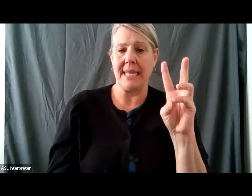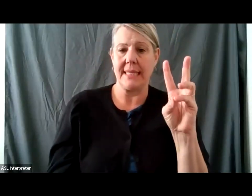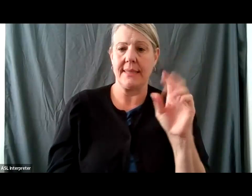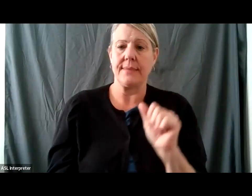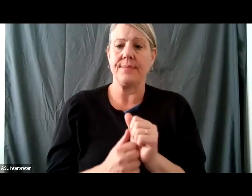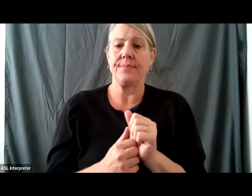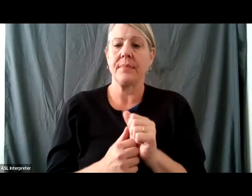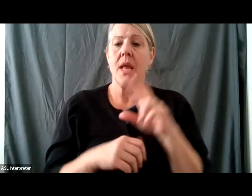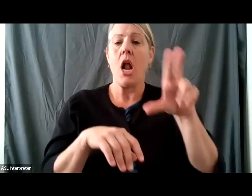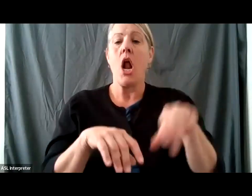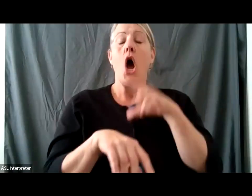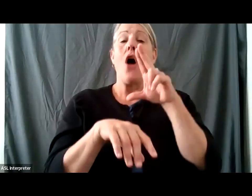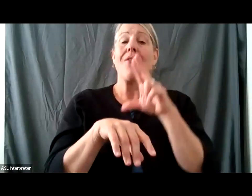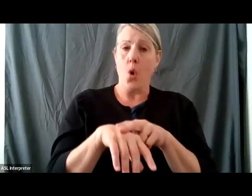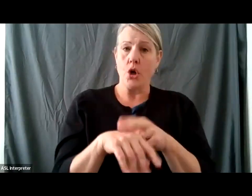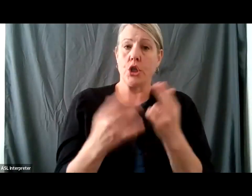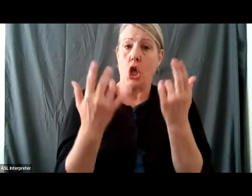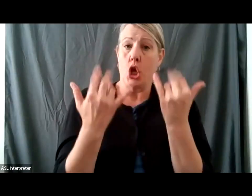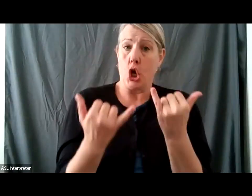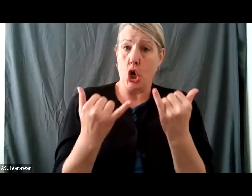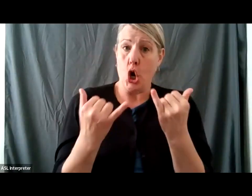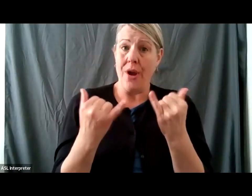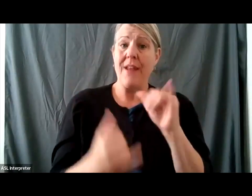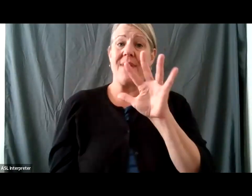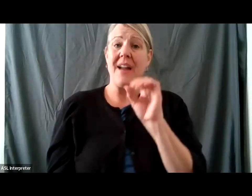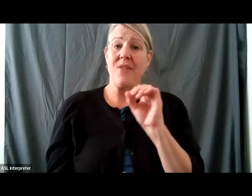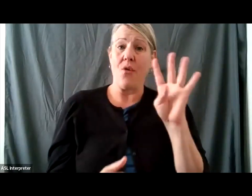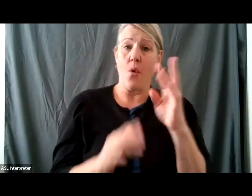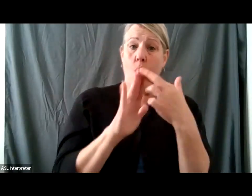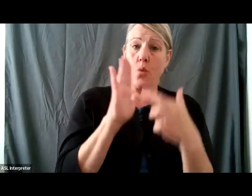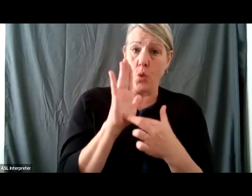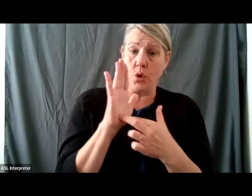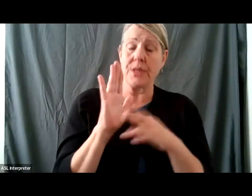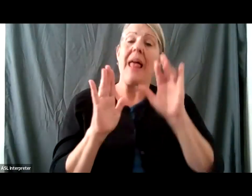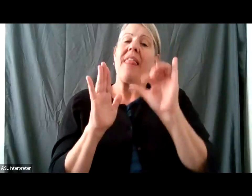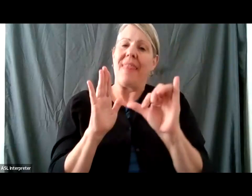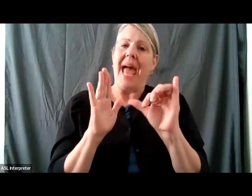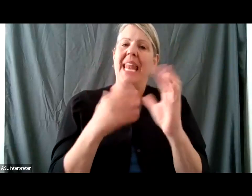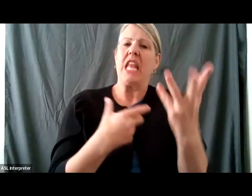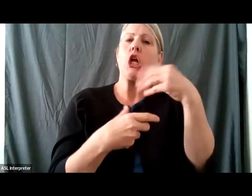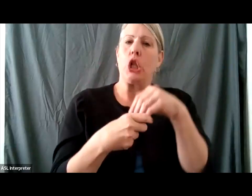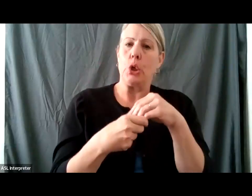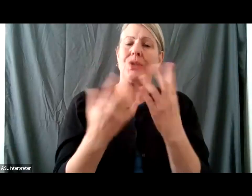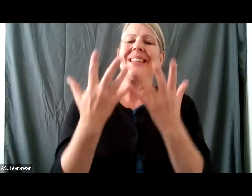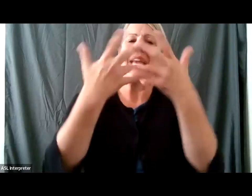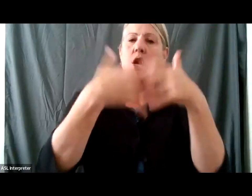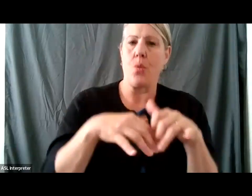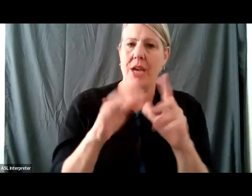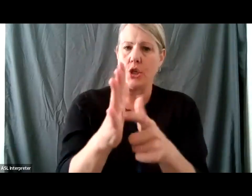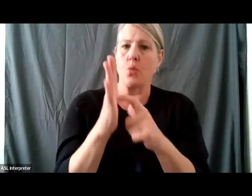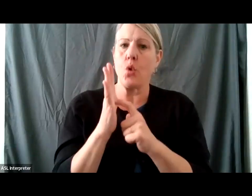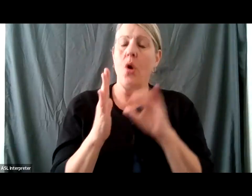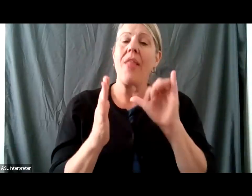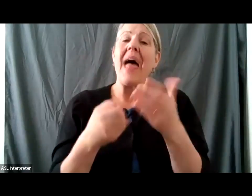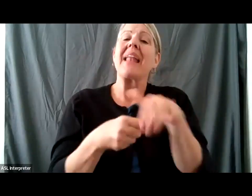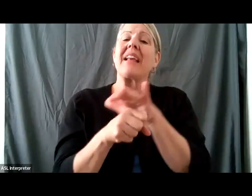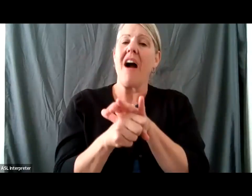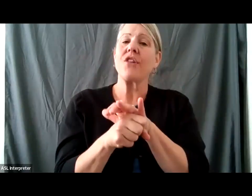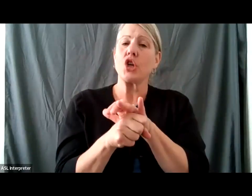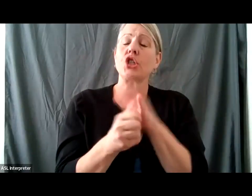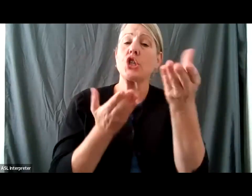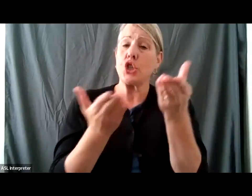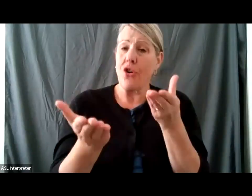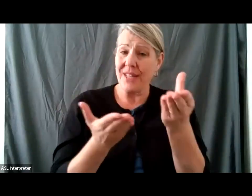And the 504 regulation includes the mandate -- a requirement that services be provided